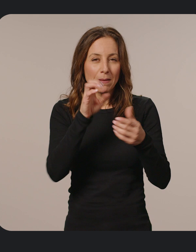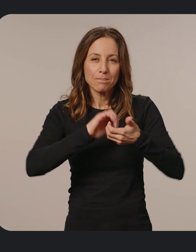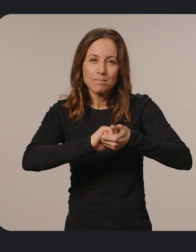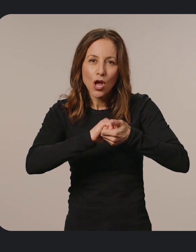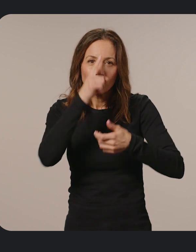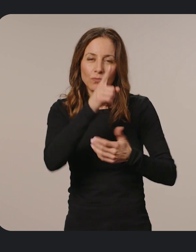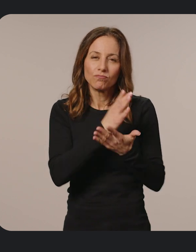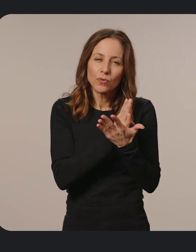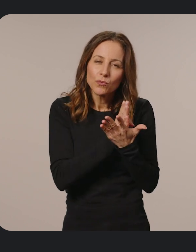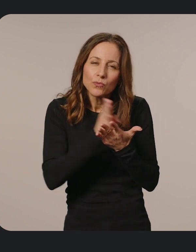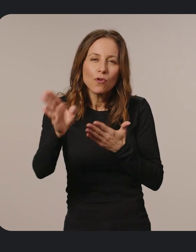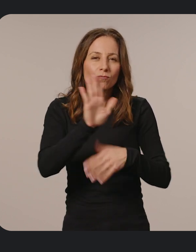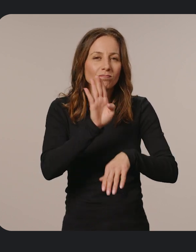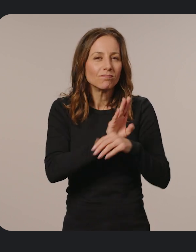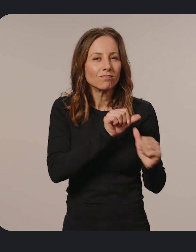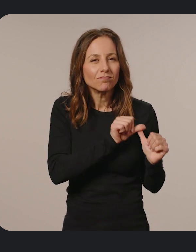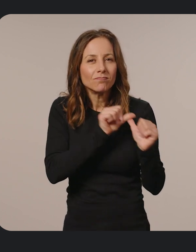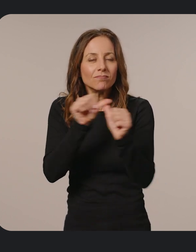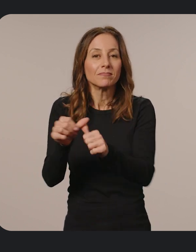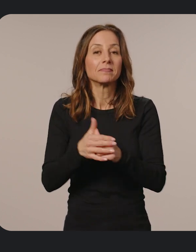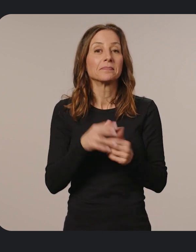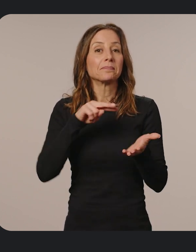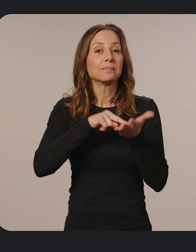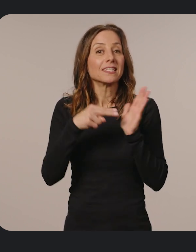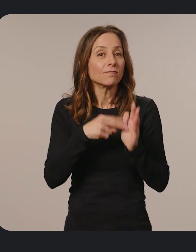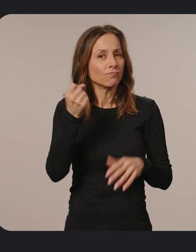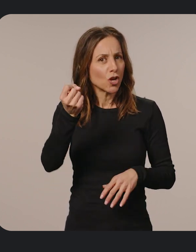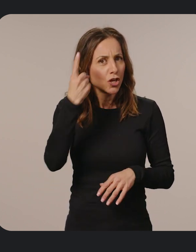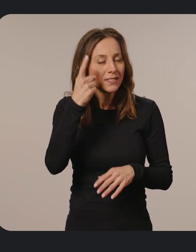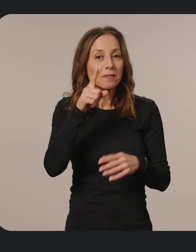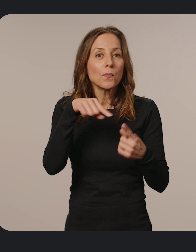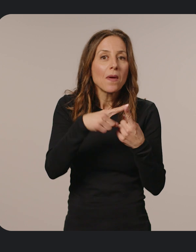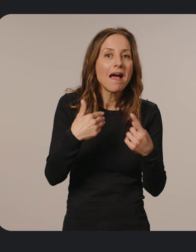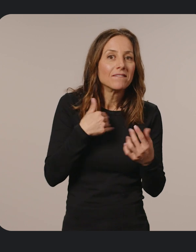We aim to be a partner for you across your lifecycle. This means understanding when you